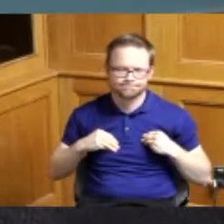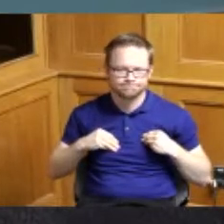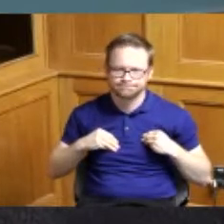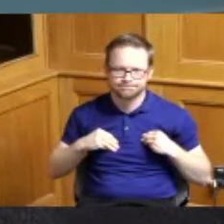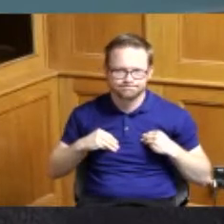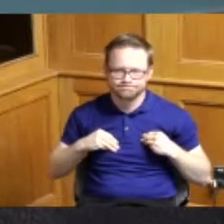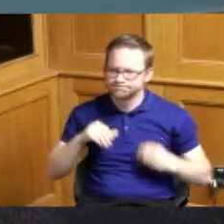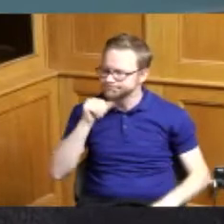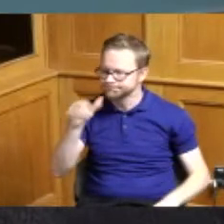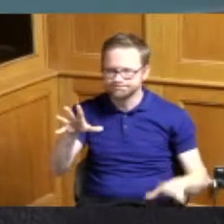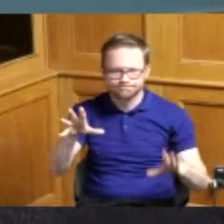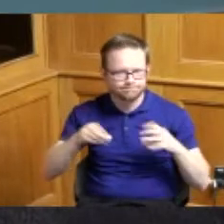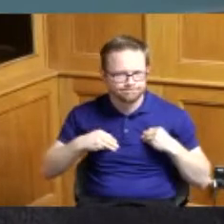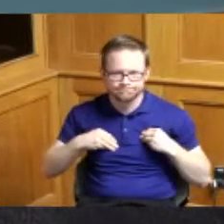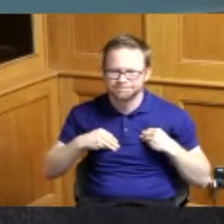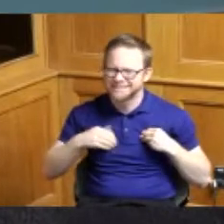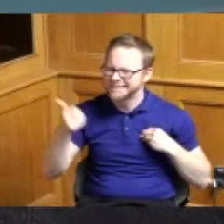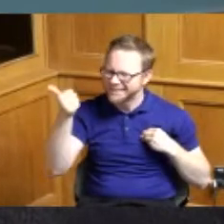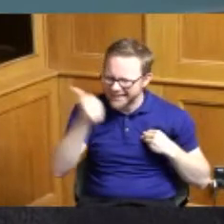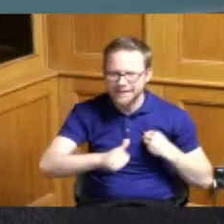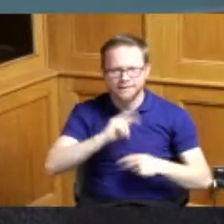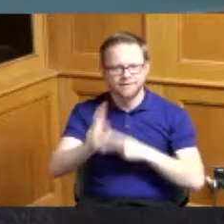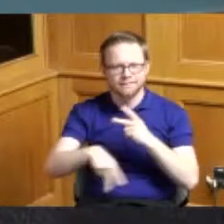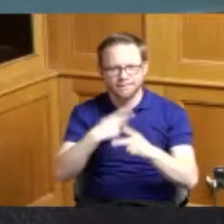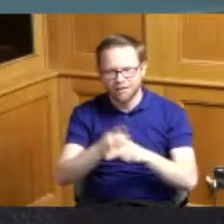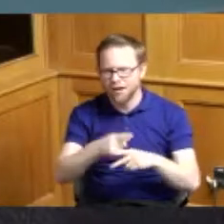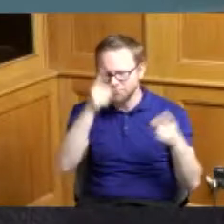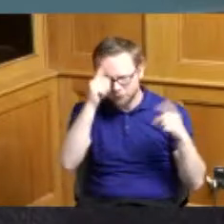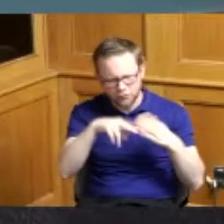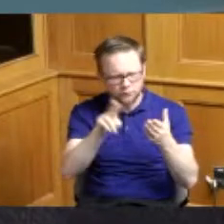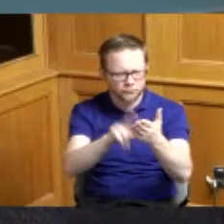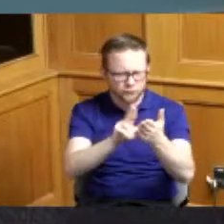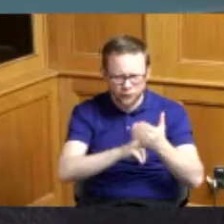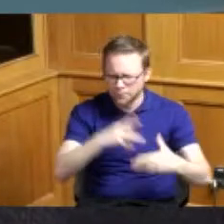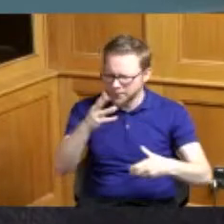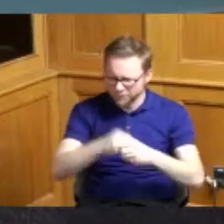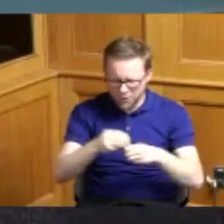unacceptable for any type of major complex deals such as this